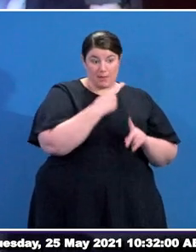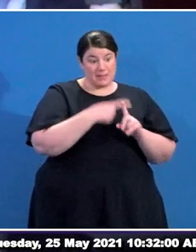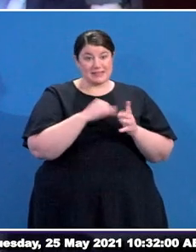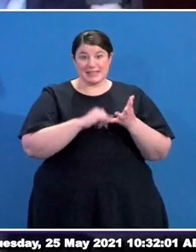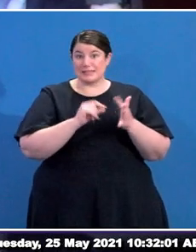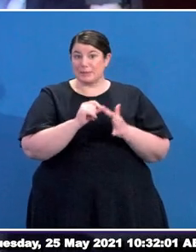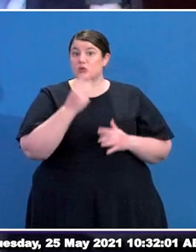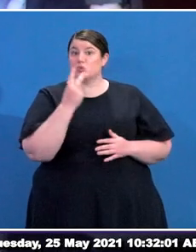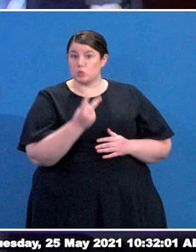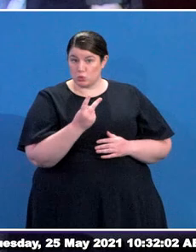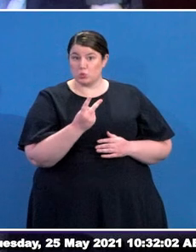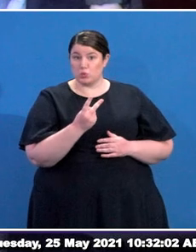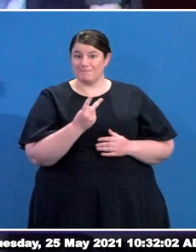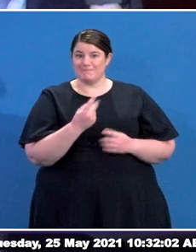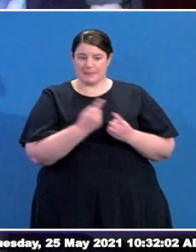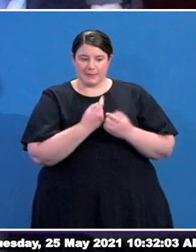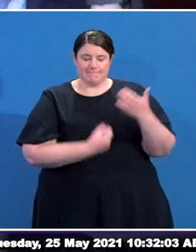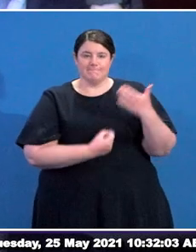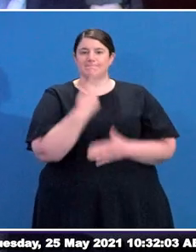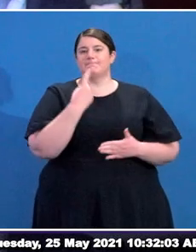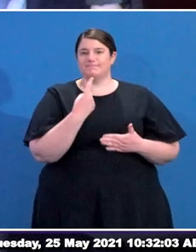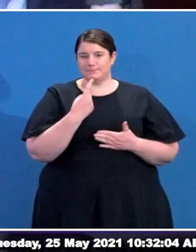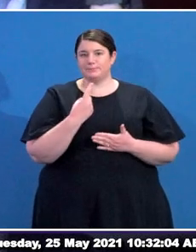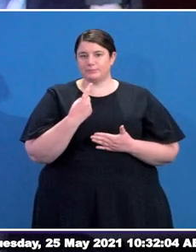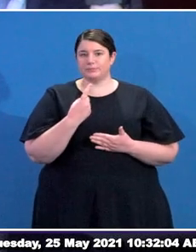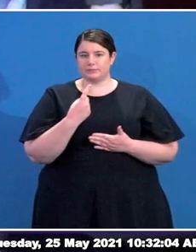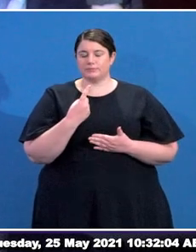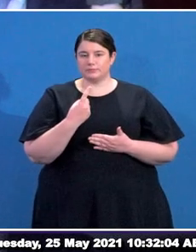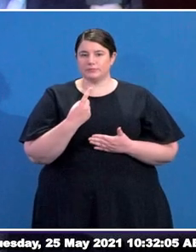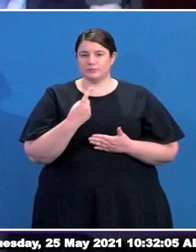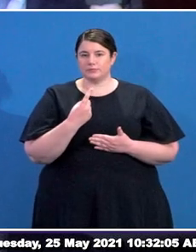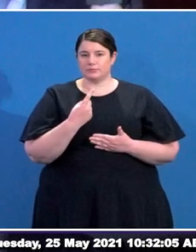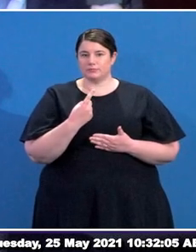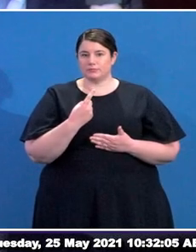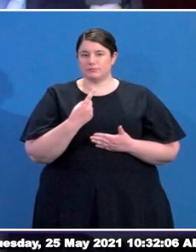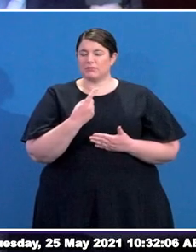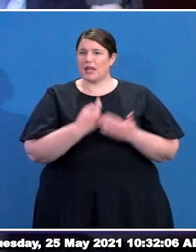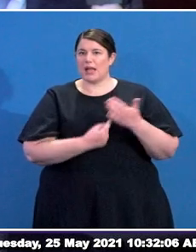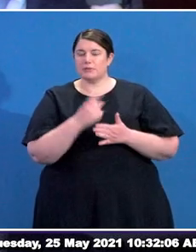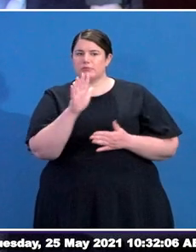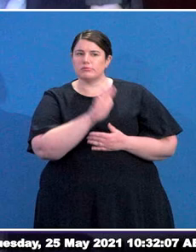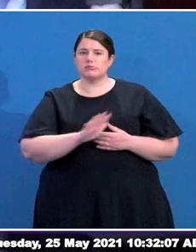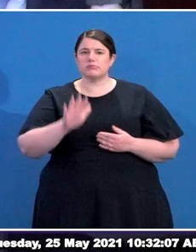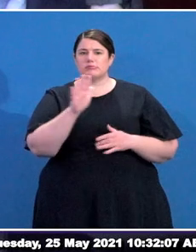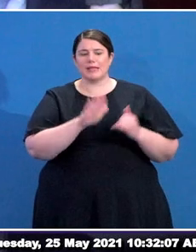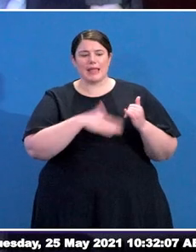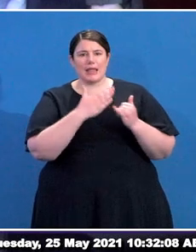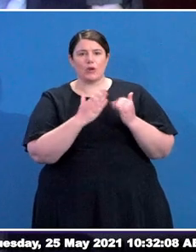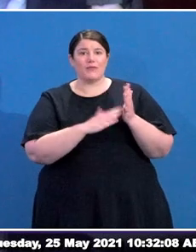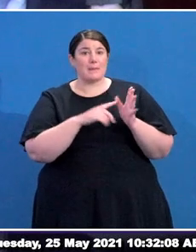that an incident came to light which was said to have occurred around the end of May 2019.